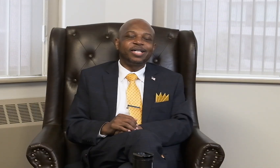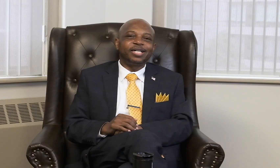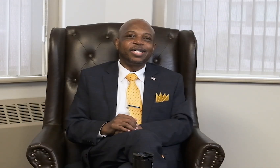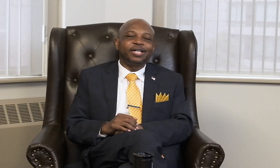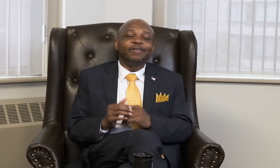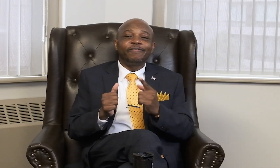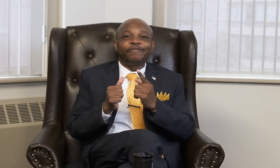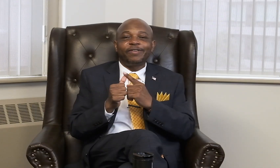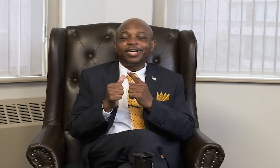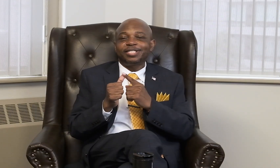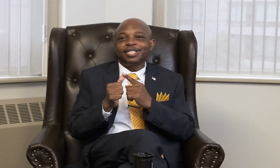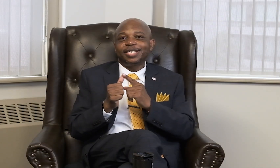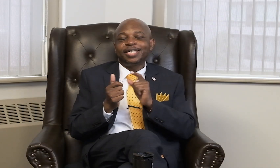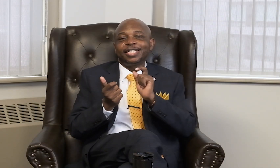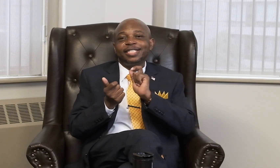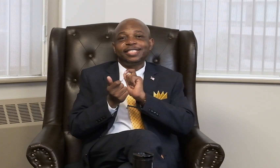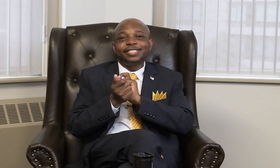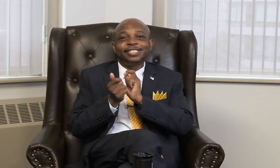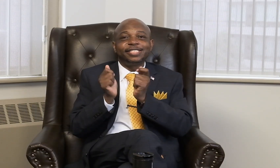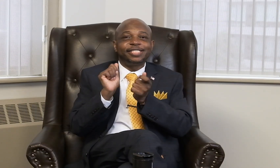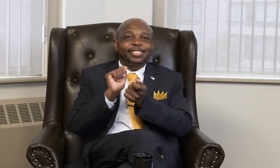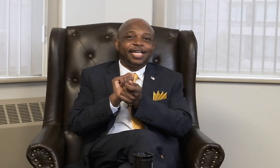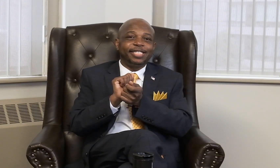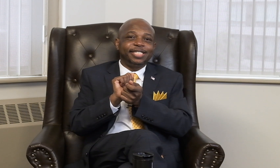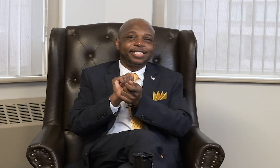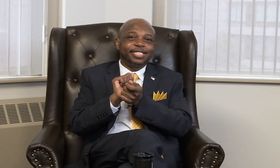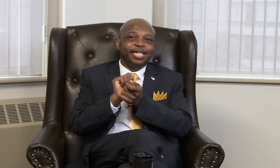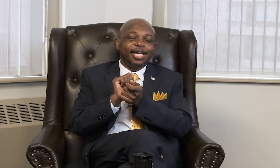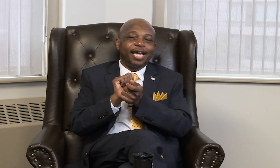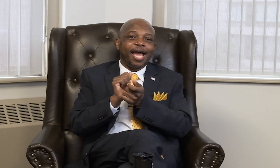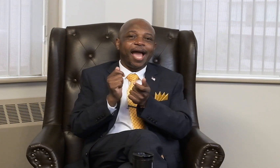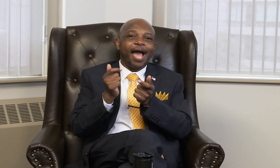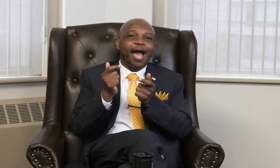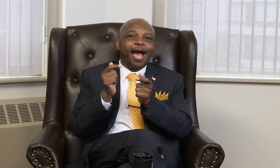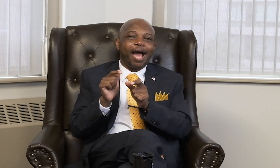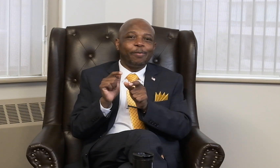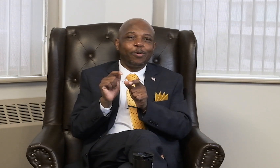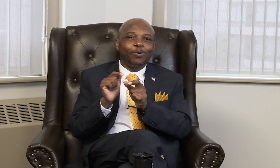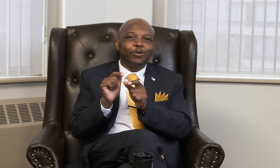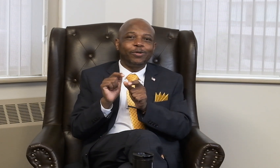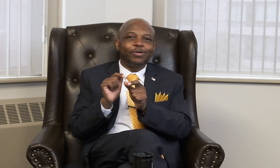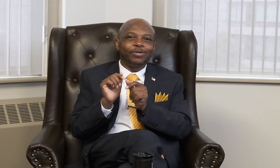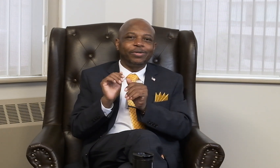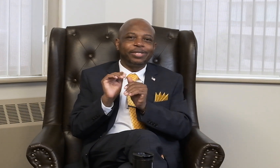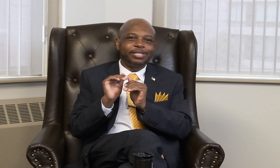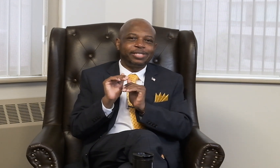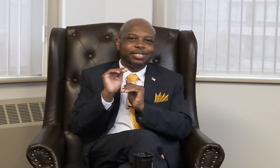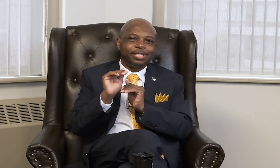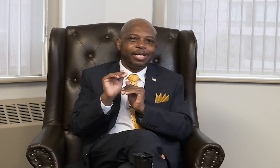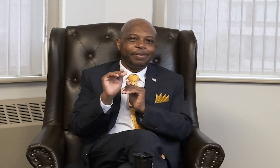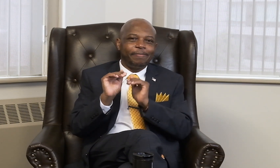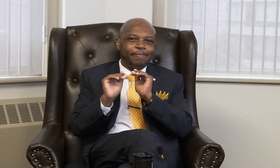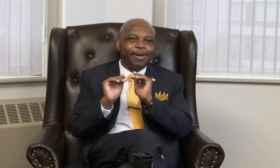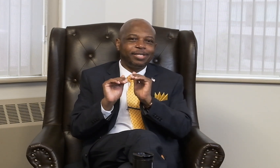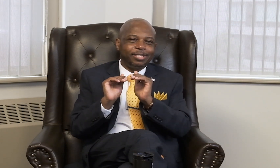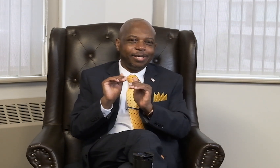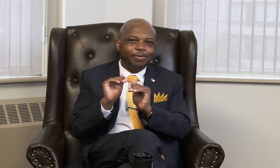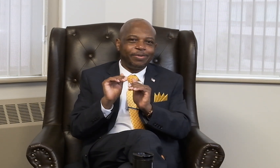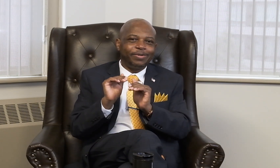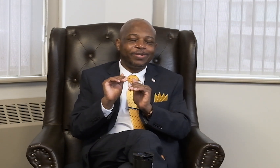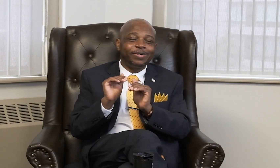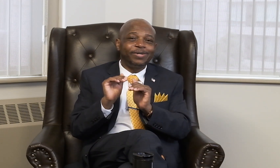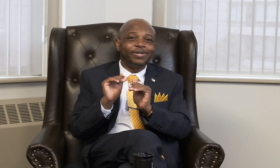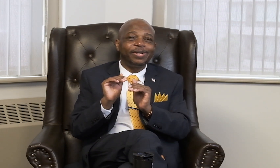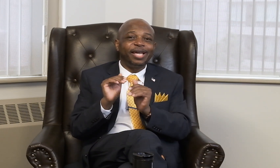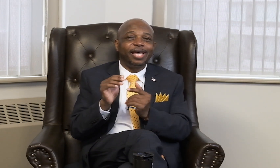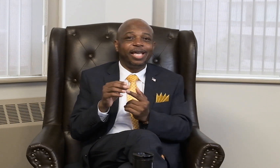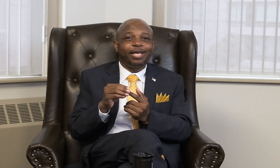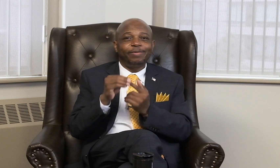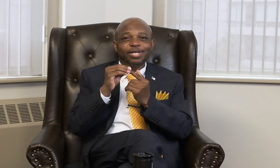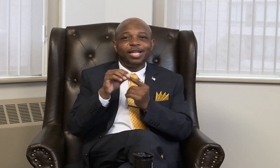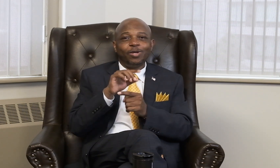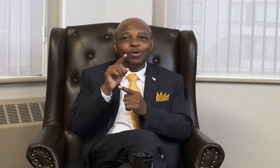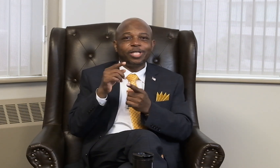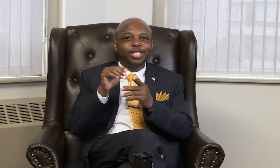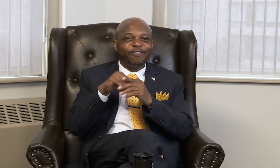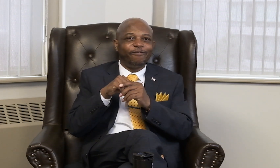[OPE] First, change happens in incremental steps, especially when it involves the State